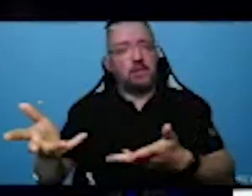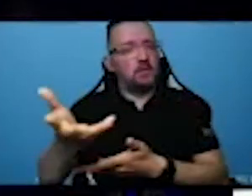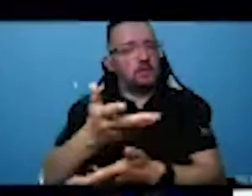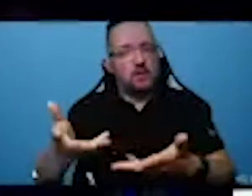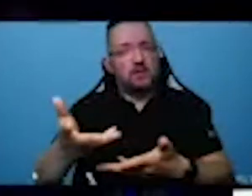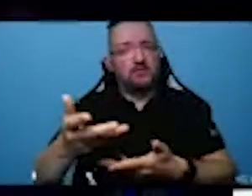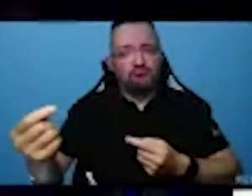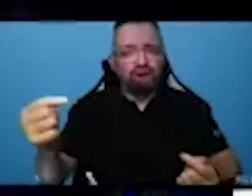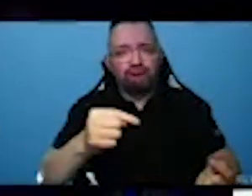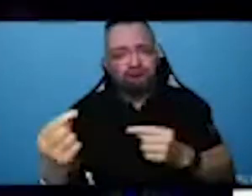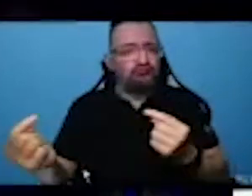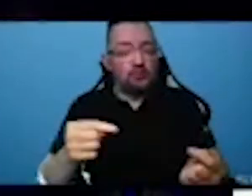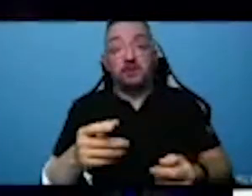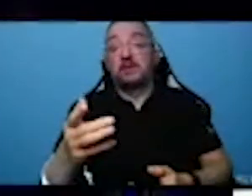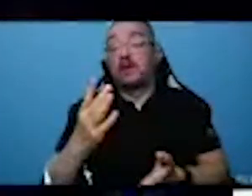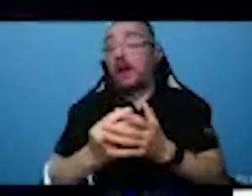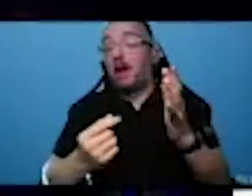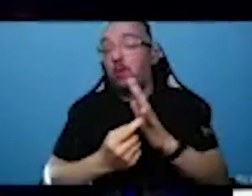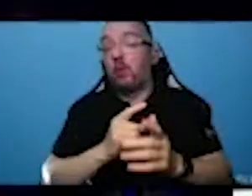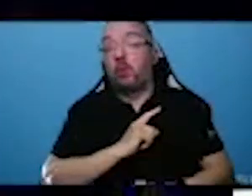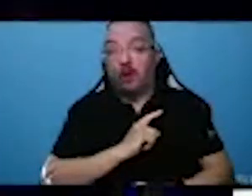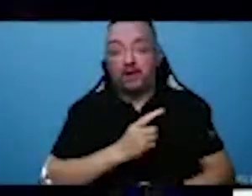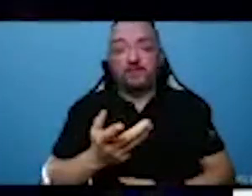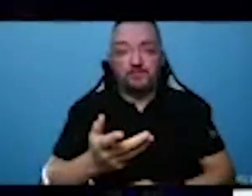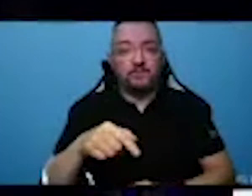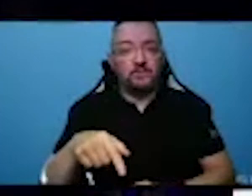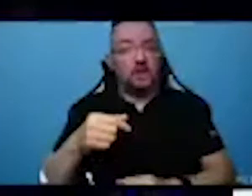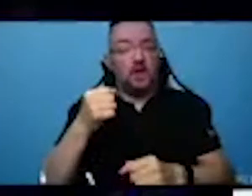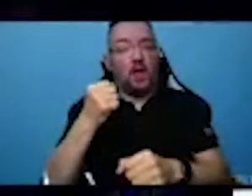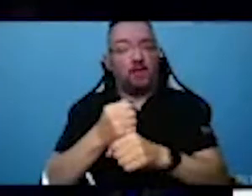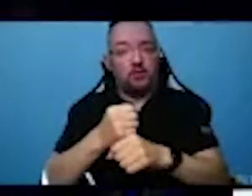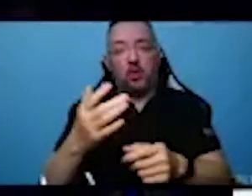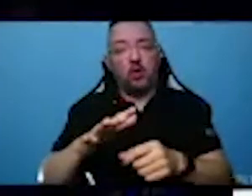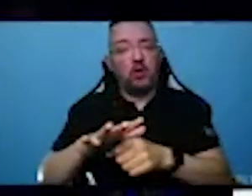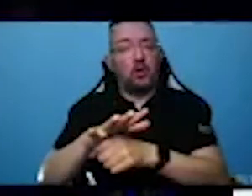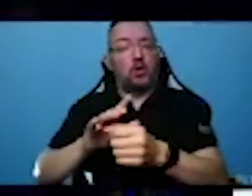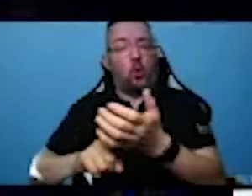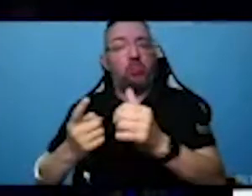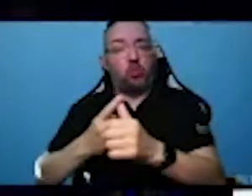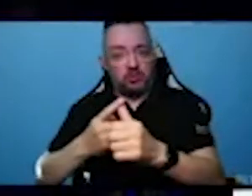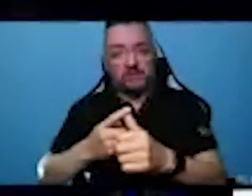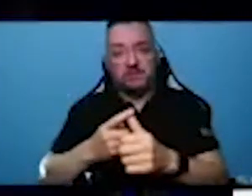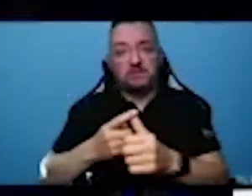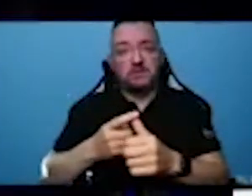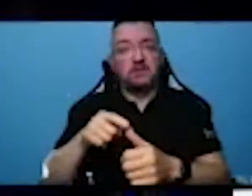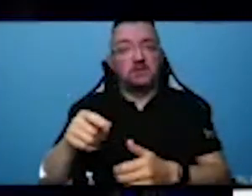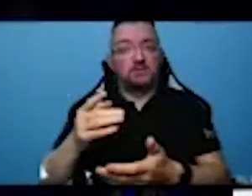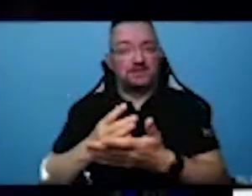it means that - government, local authorities, wherever the decision is being made, the decision is more fit for purpose and is better because those